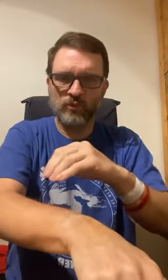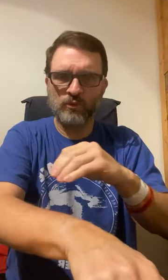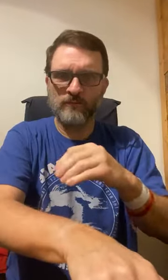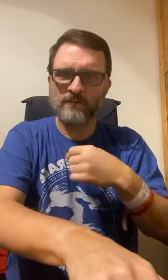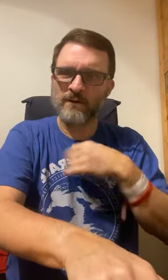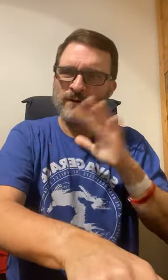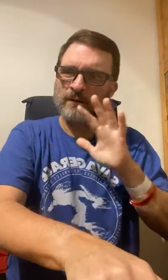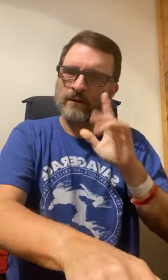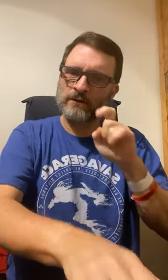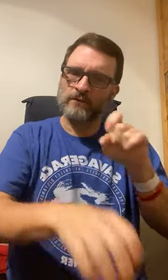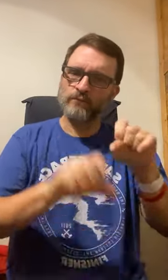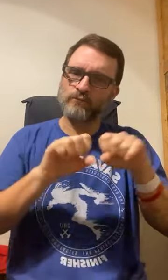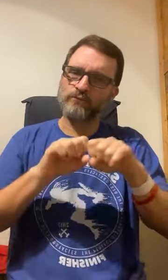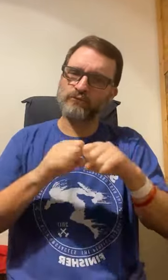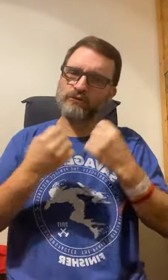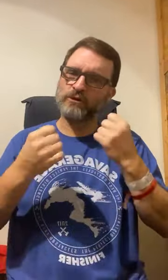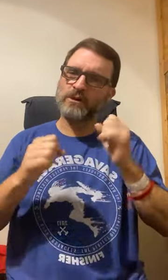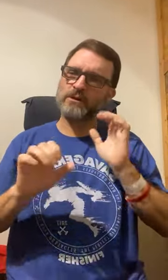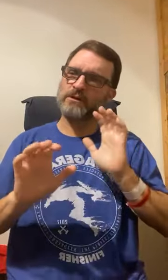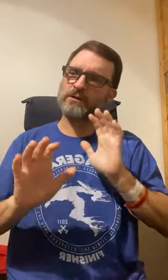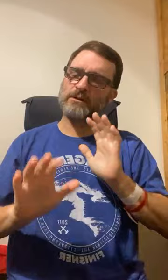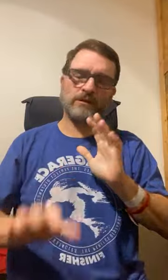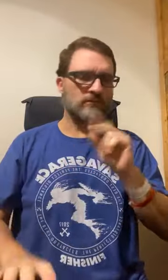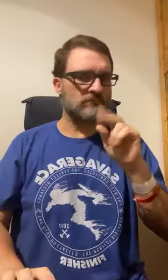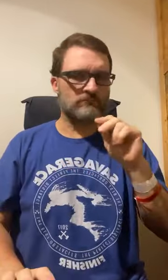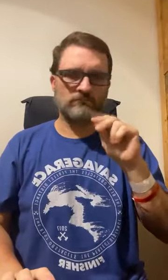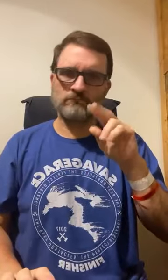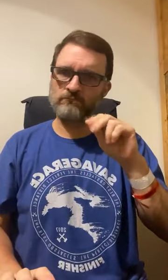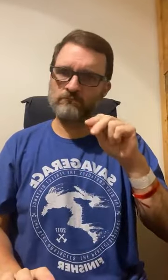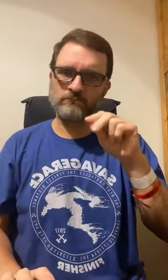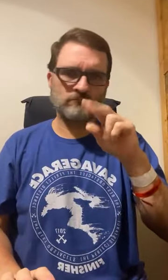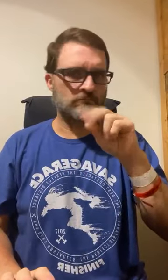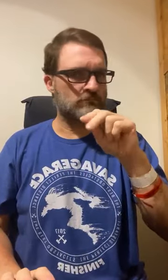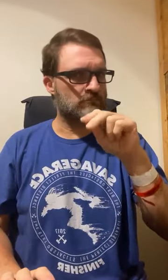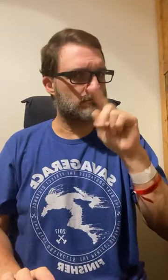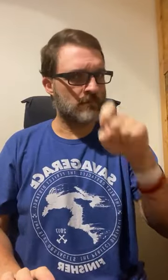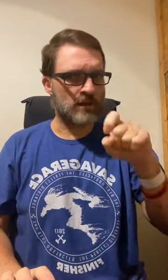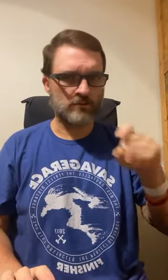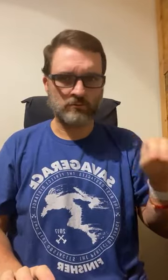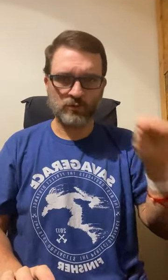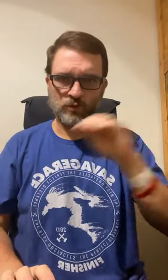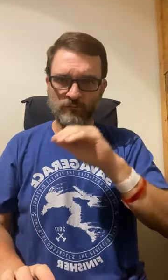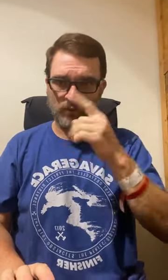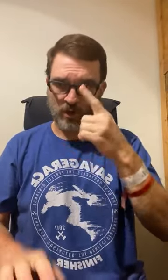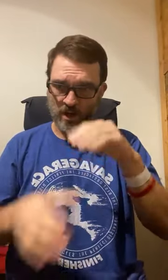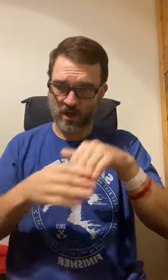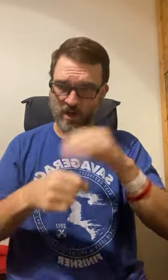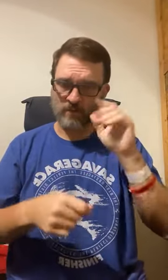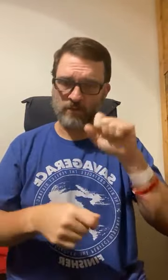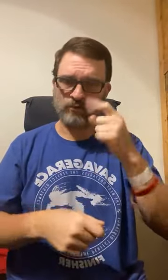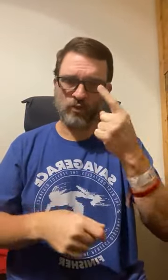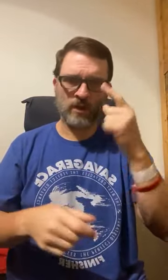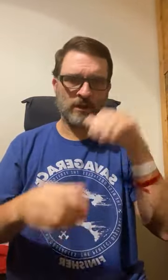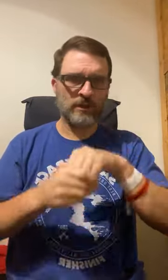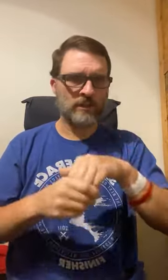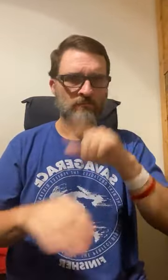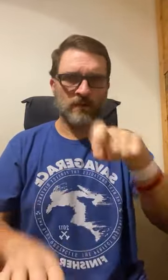So they had to move the IV to my other arm. I said No. I need a break for now. They said no I cant. IV must be moved to other arm right away. As soon one IV comes out, another IV must go in right away.